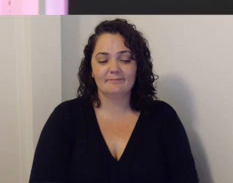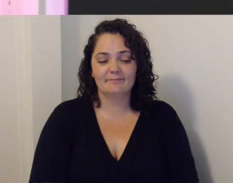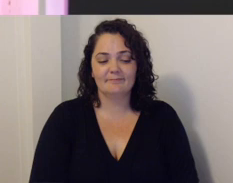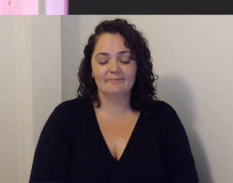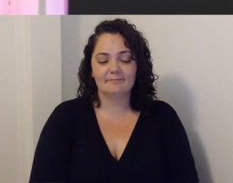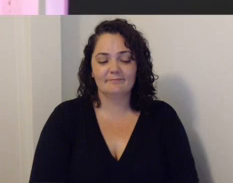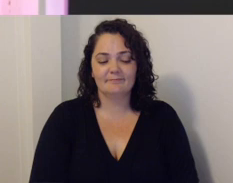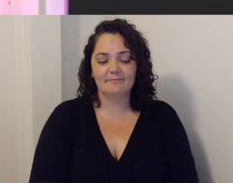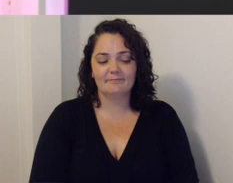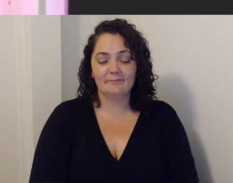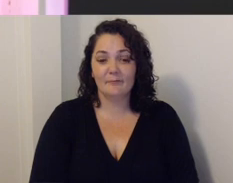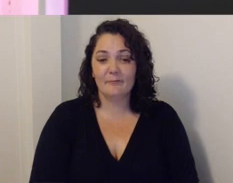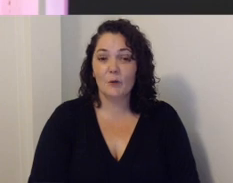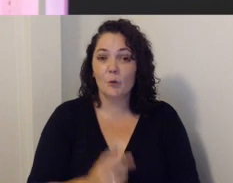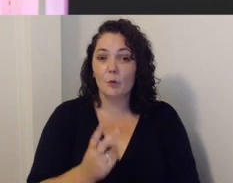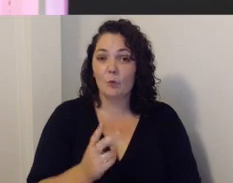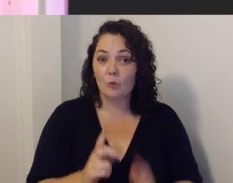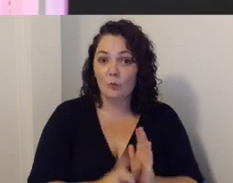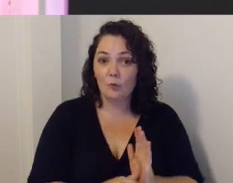and when that two minutes is up we are going to be practically out of time